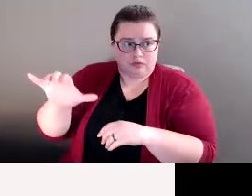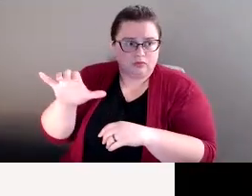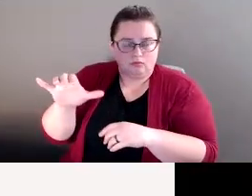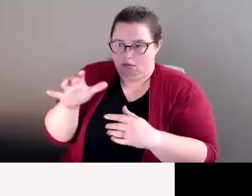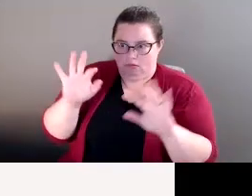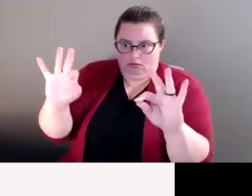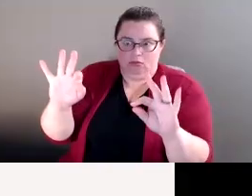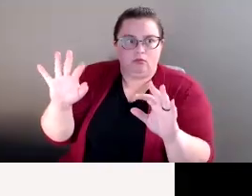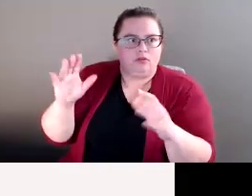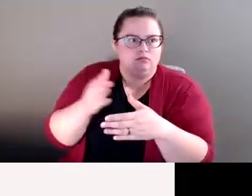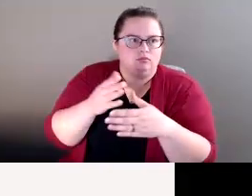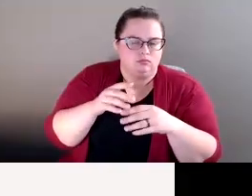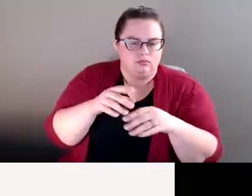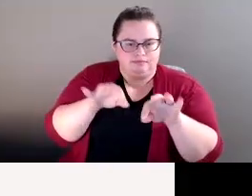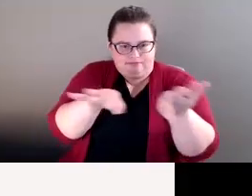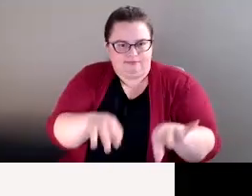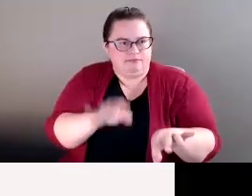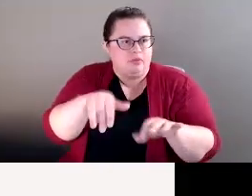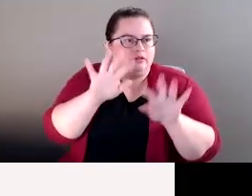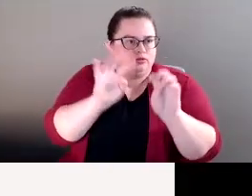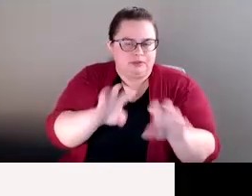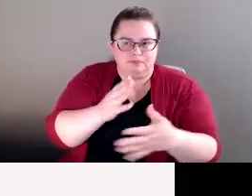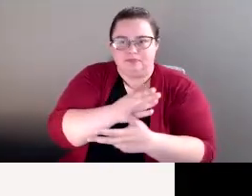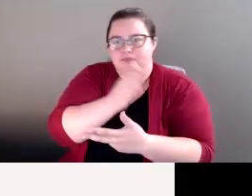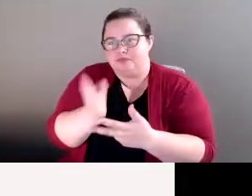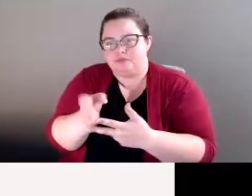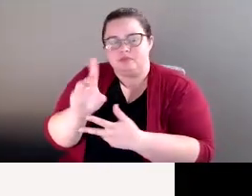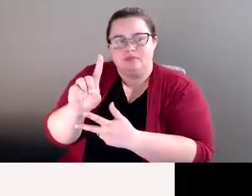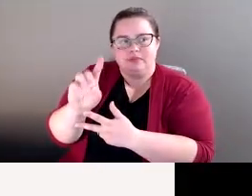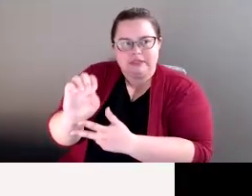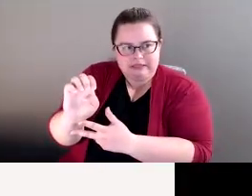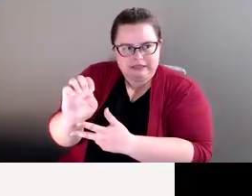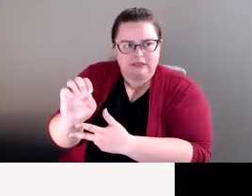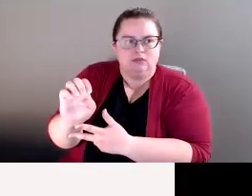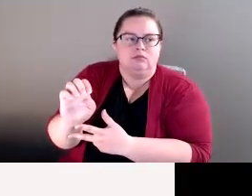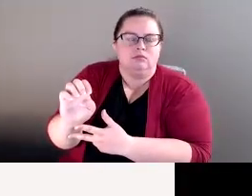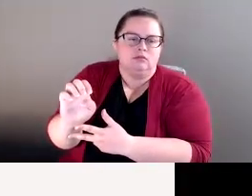The other one is for DE certification or DE certification course.